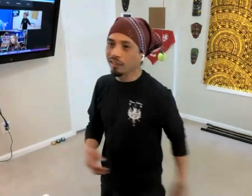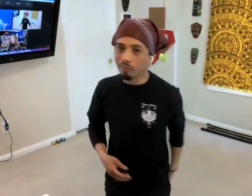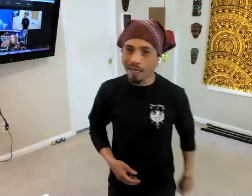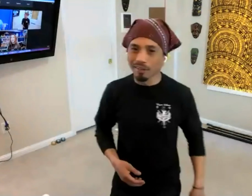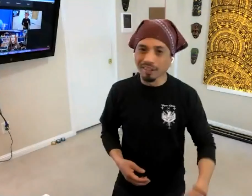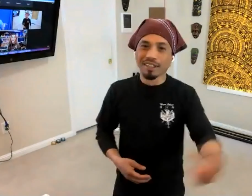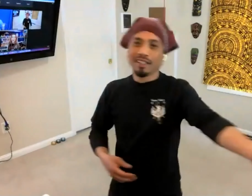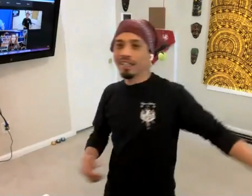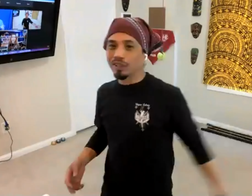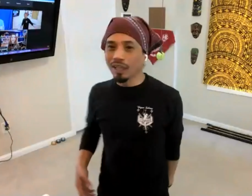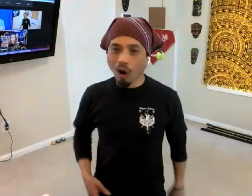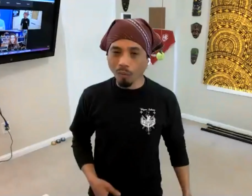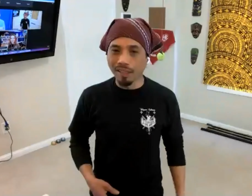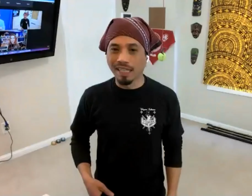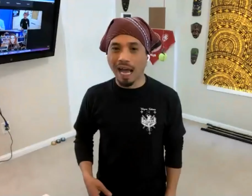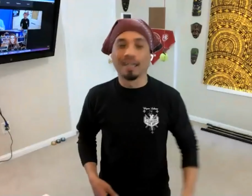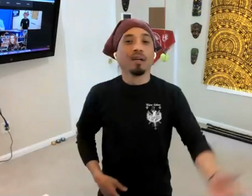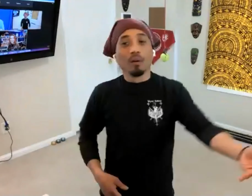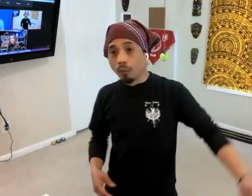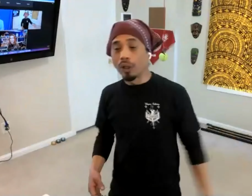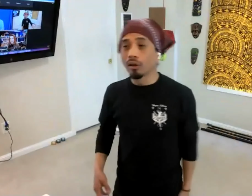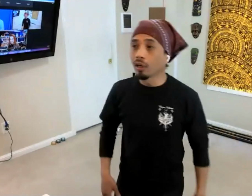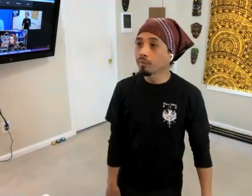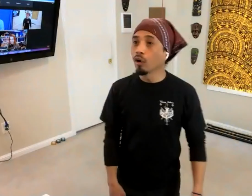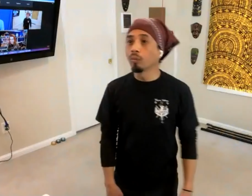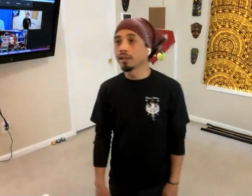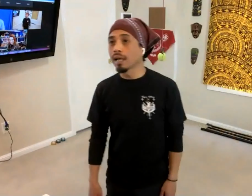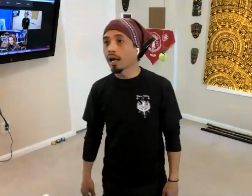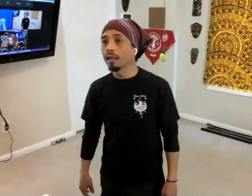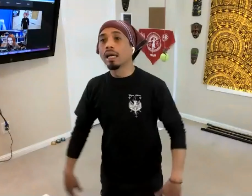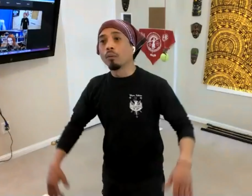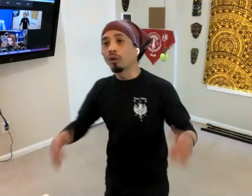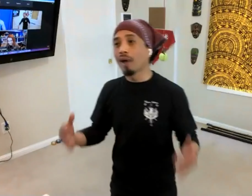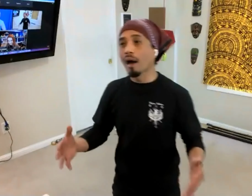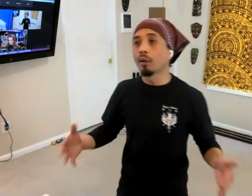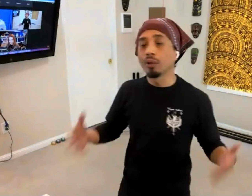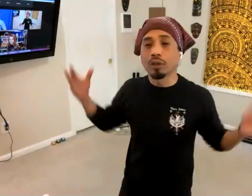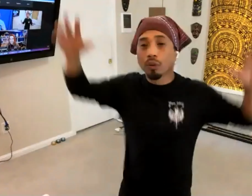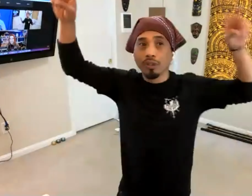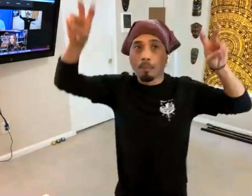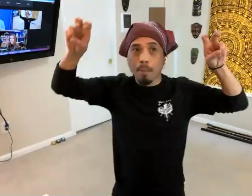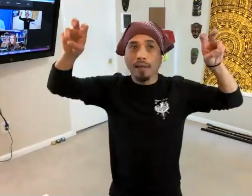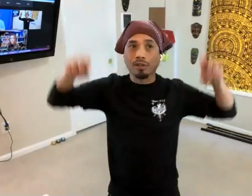WE WERE GIVING OUT BAGELS TO THE CUTE COLLEGE GIRL ANYWAY.